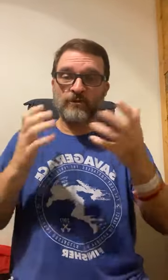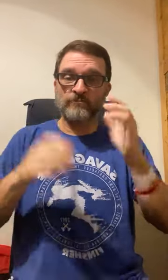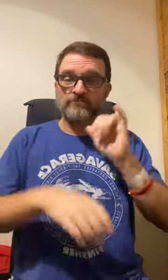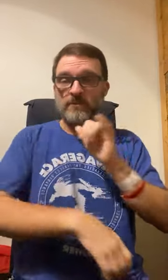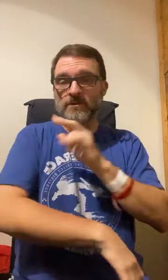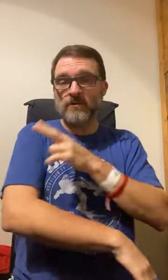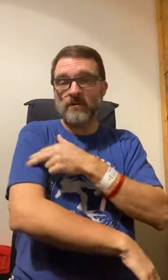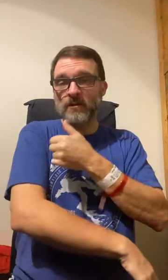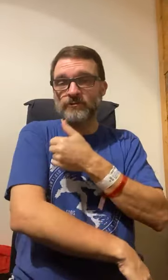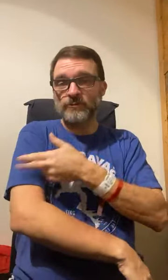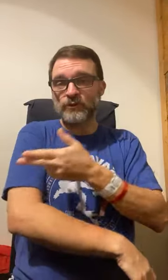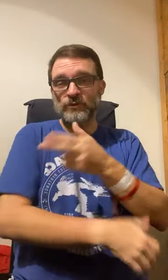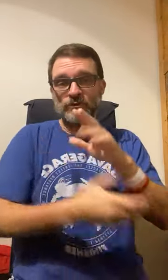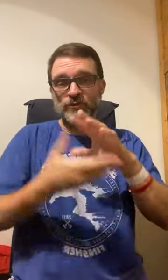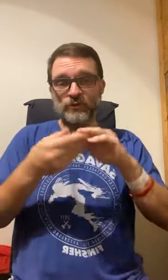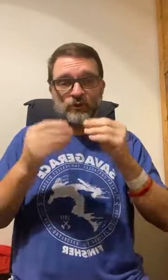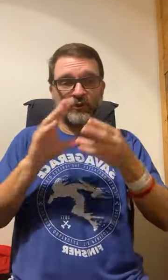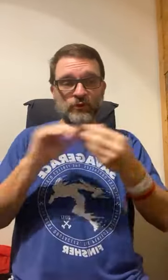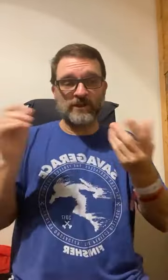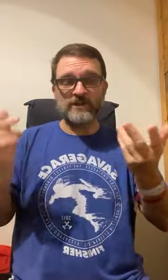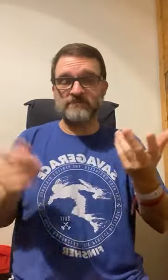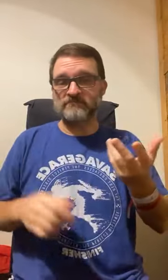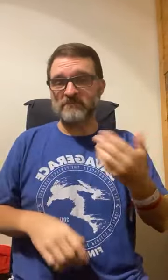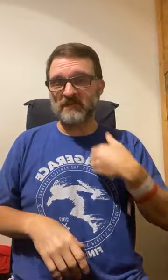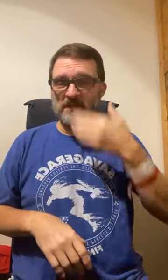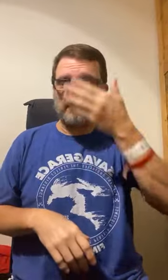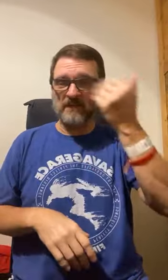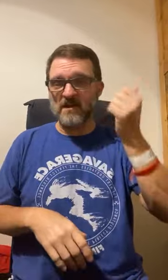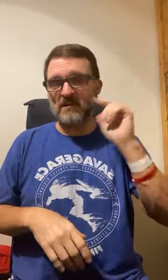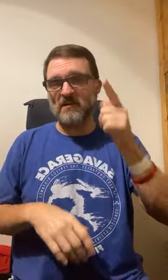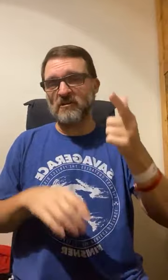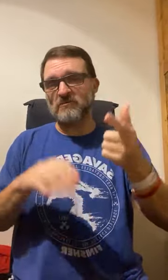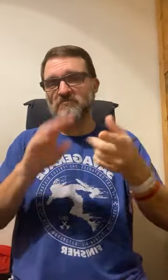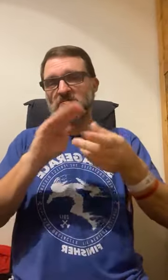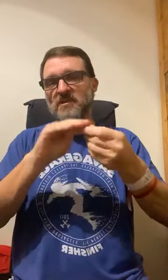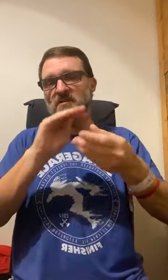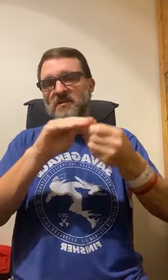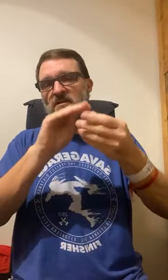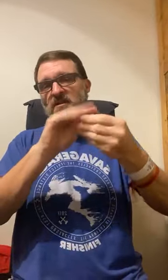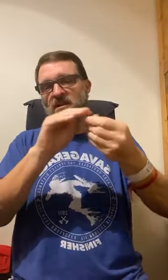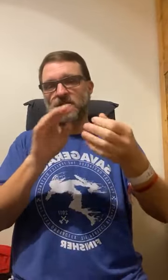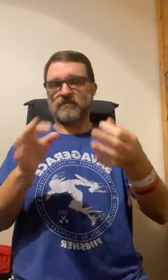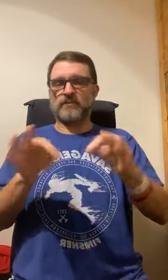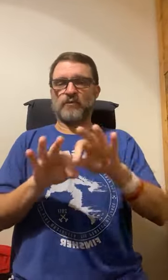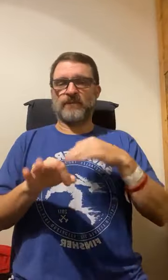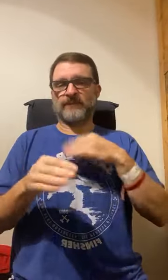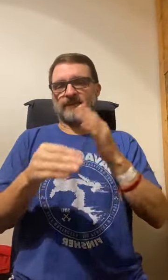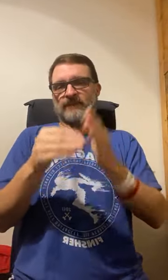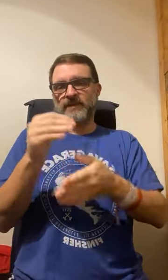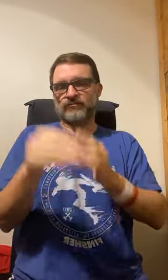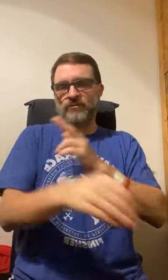Pretty much that's the entire staying at the hospital story. If I forgot anything, I will add it later.